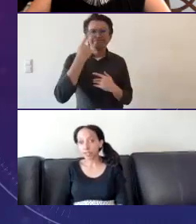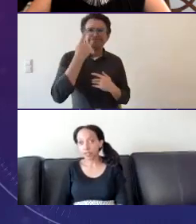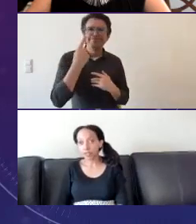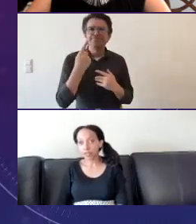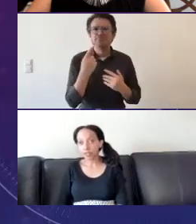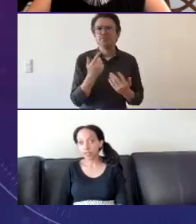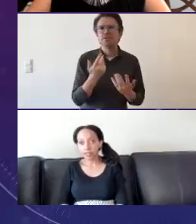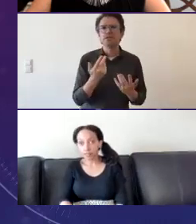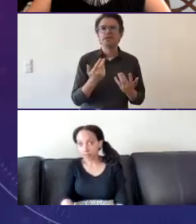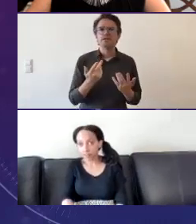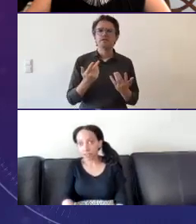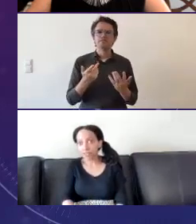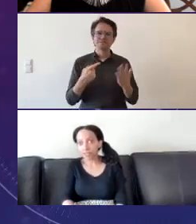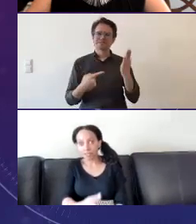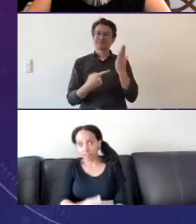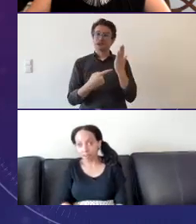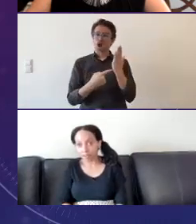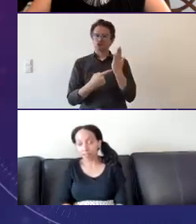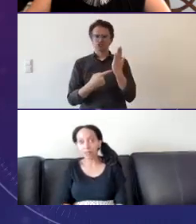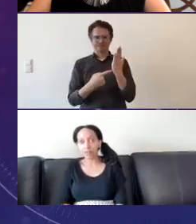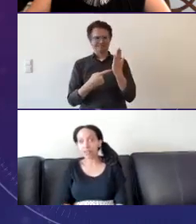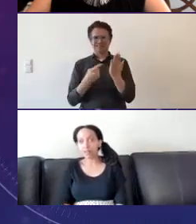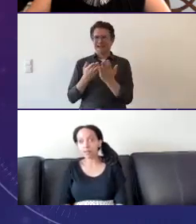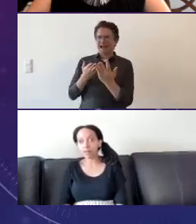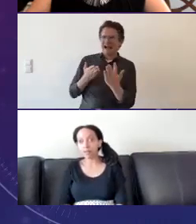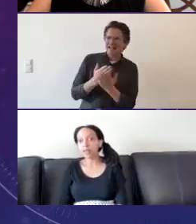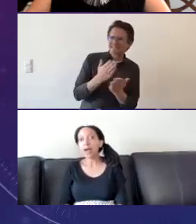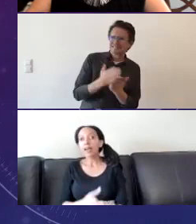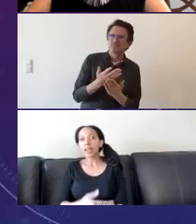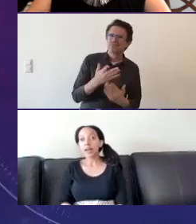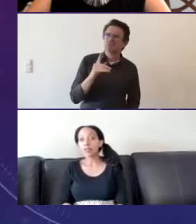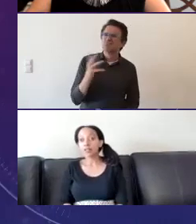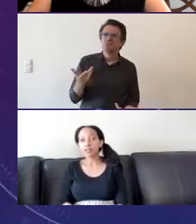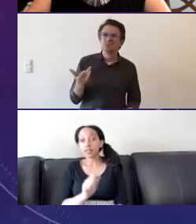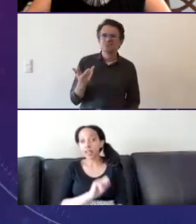this presentation has captions for example captions is the text that